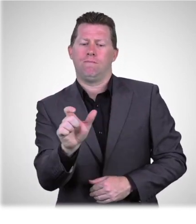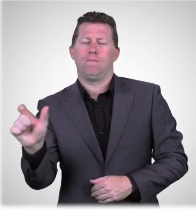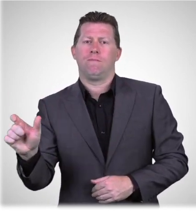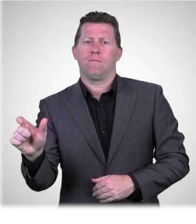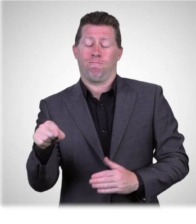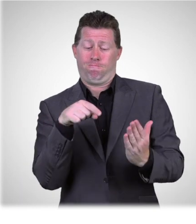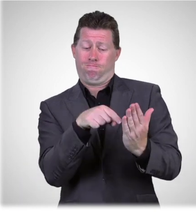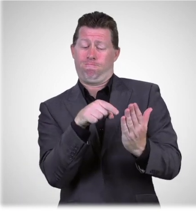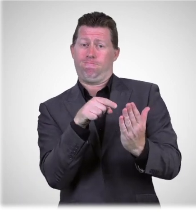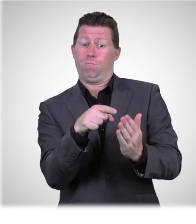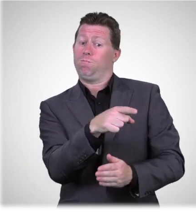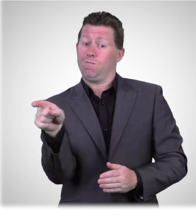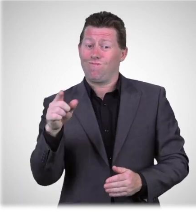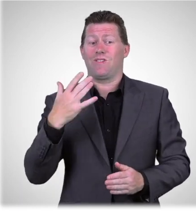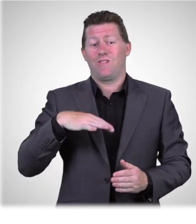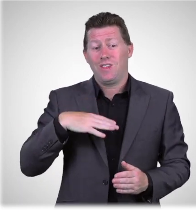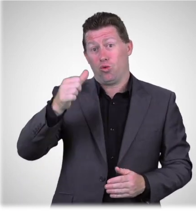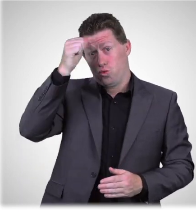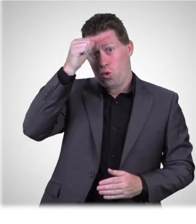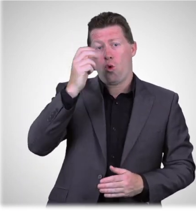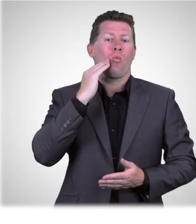key terms that students should be able to identify and define